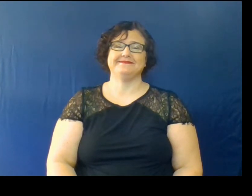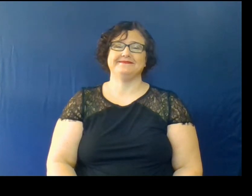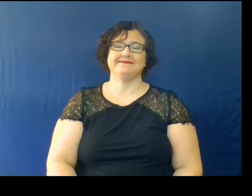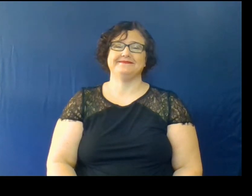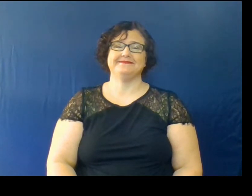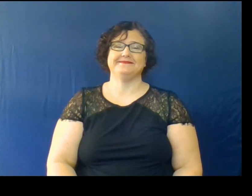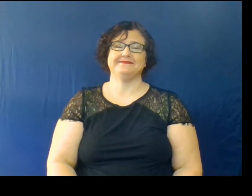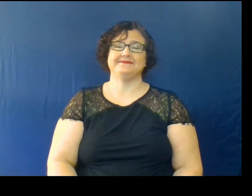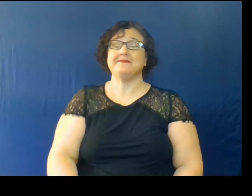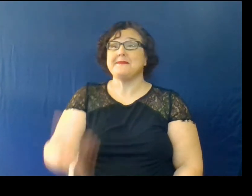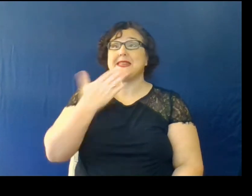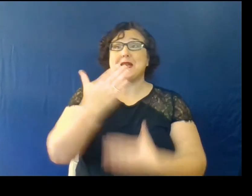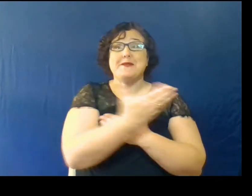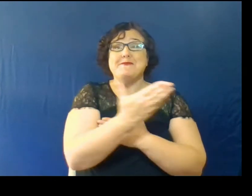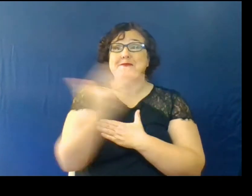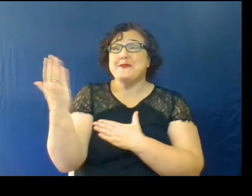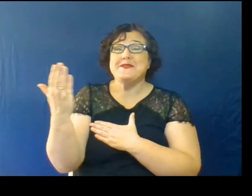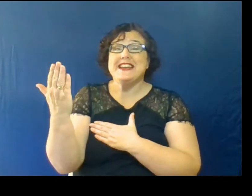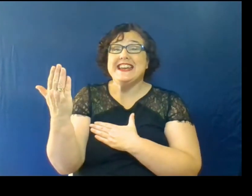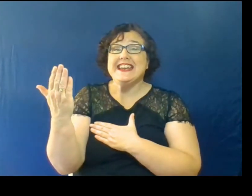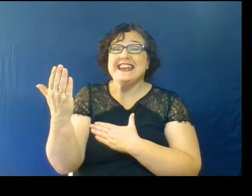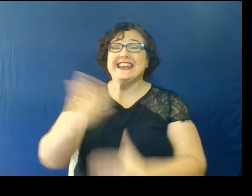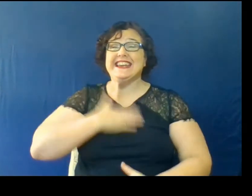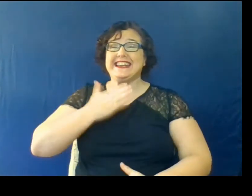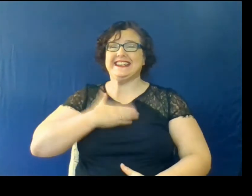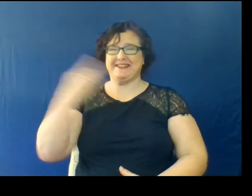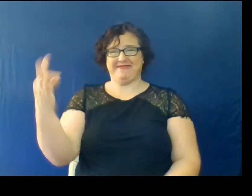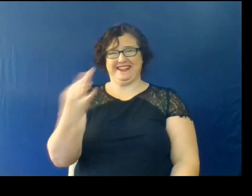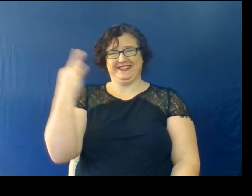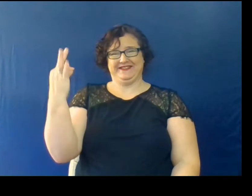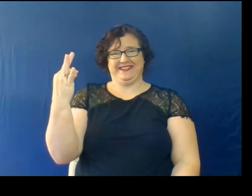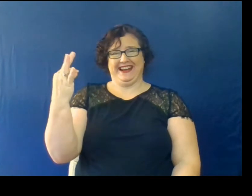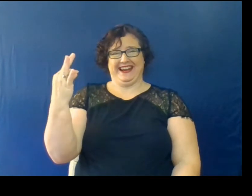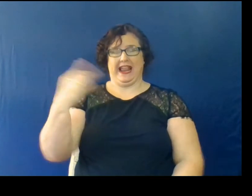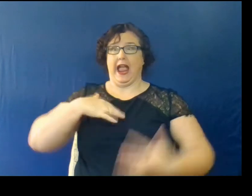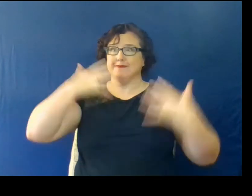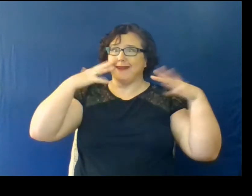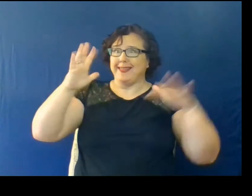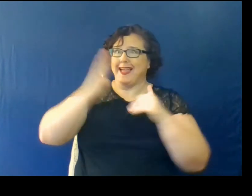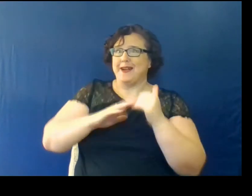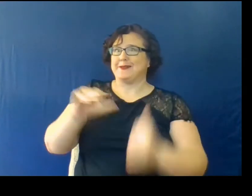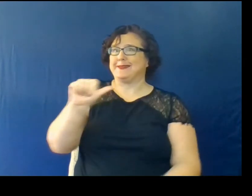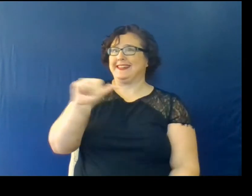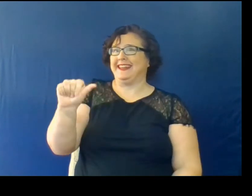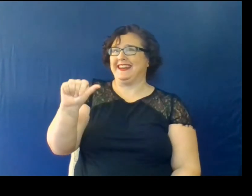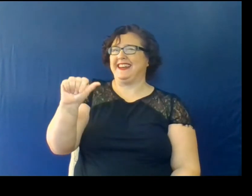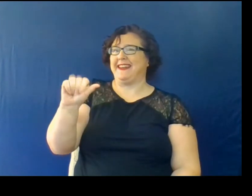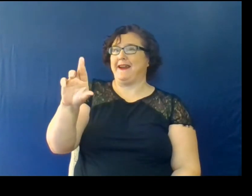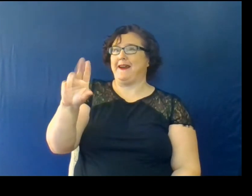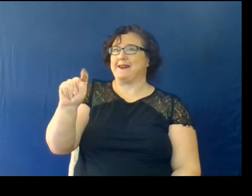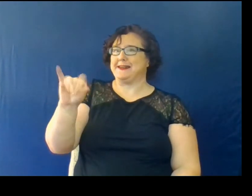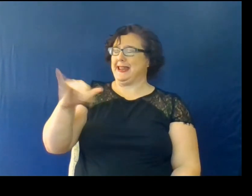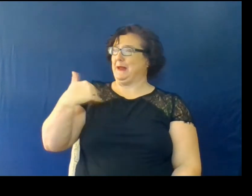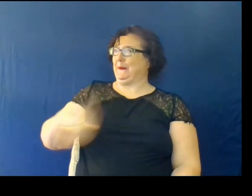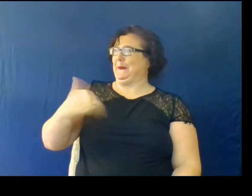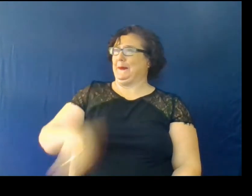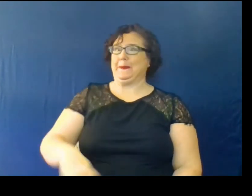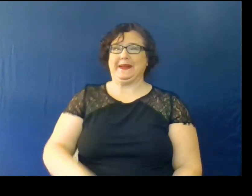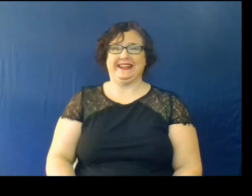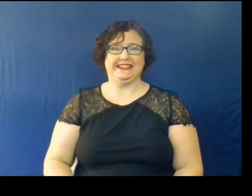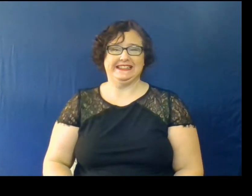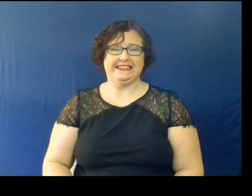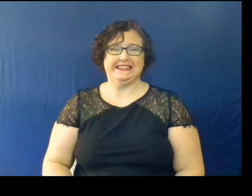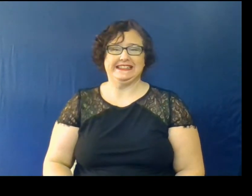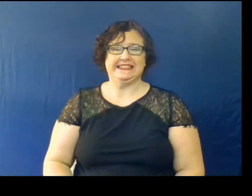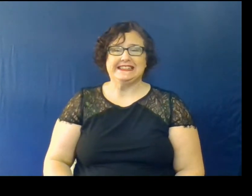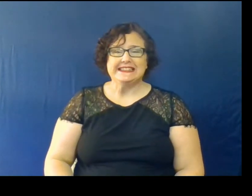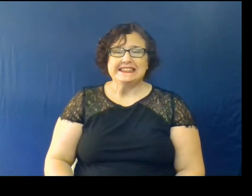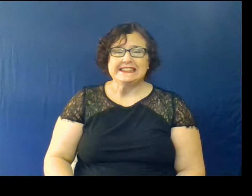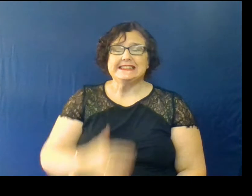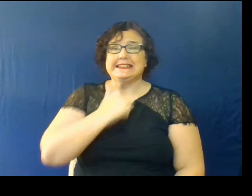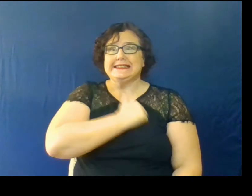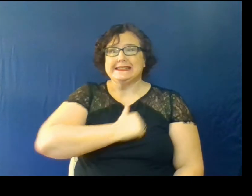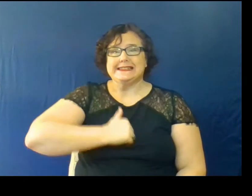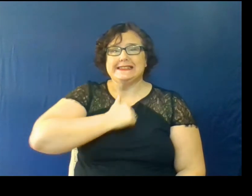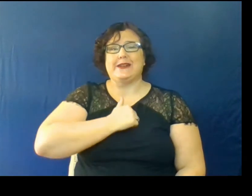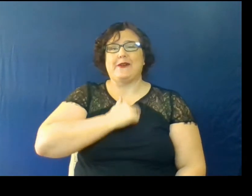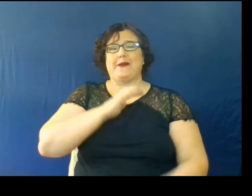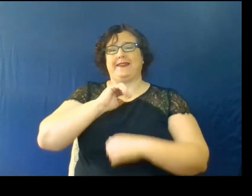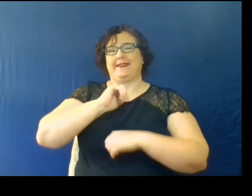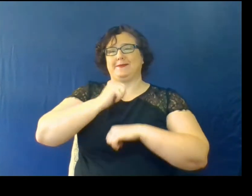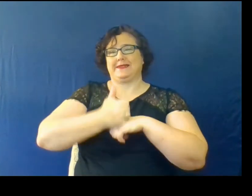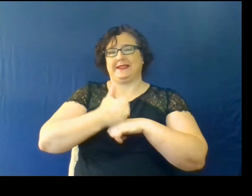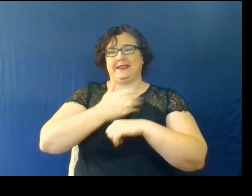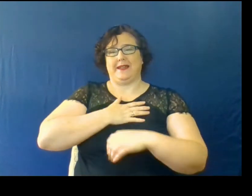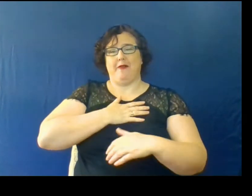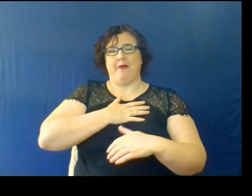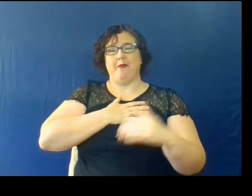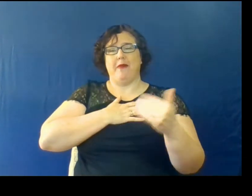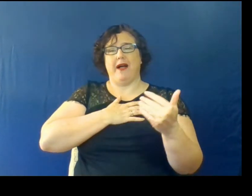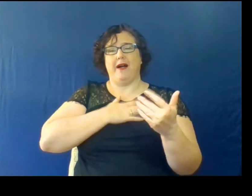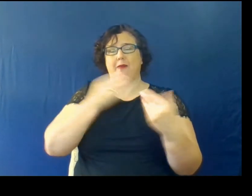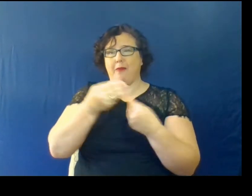Good morning! Happy Friday everyone. I'm a little bit louder than Aarti aren't I?